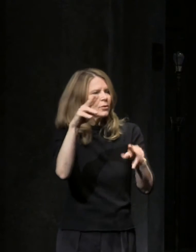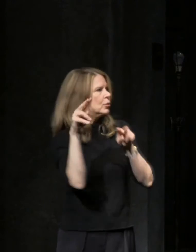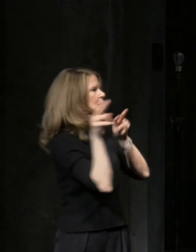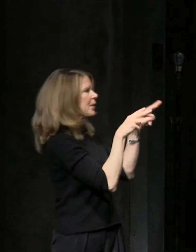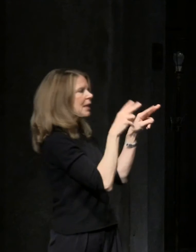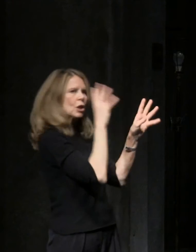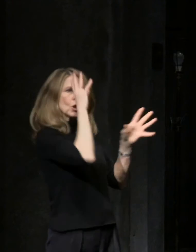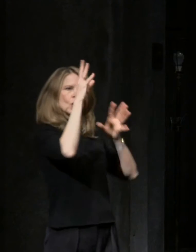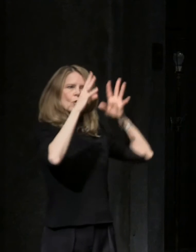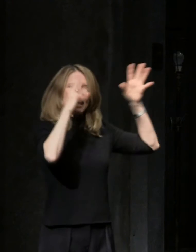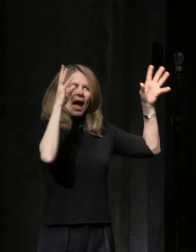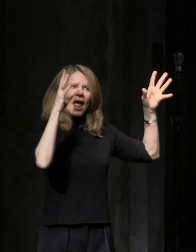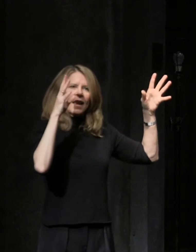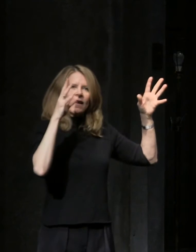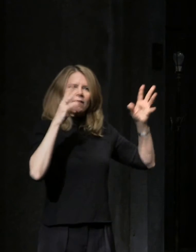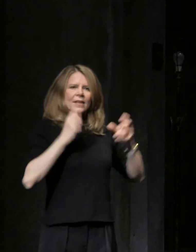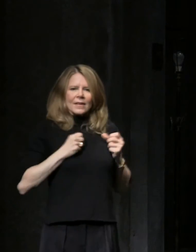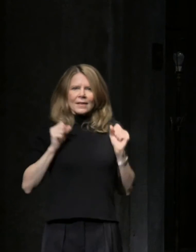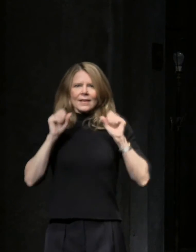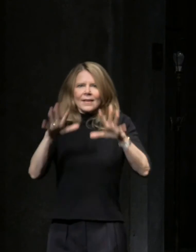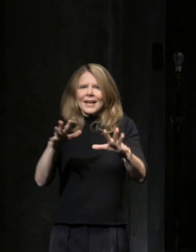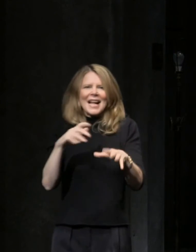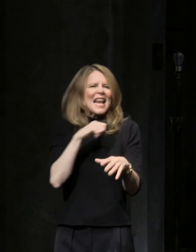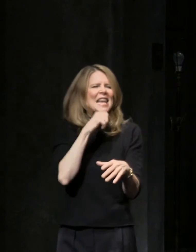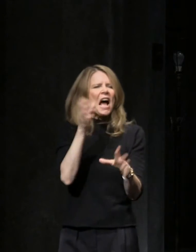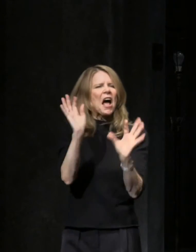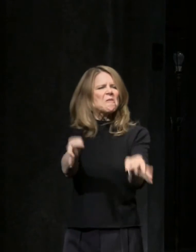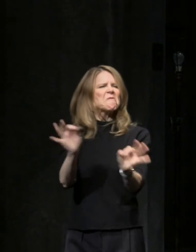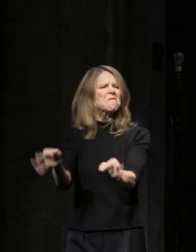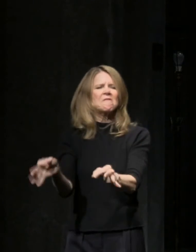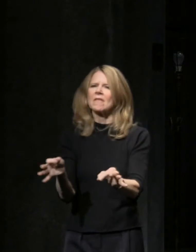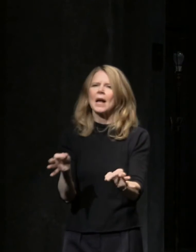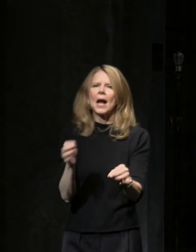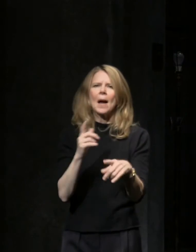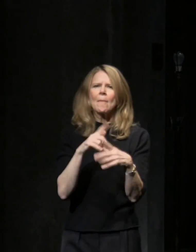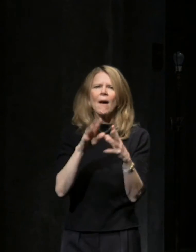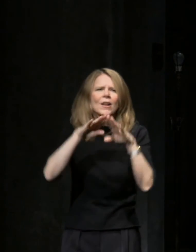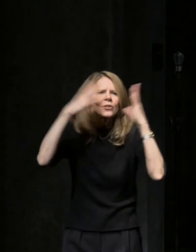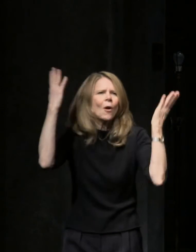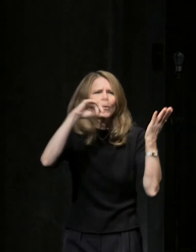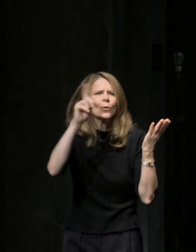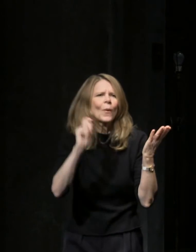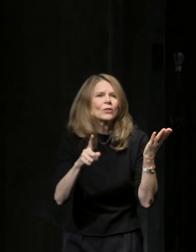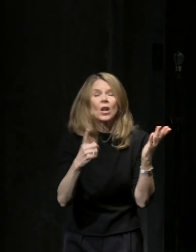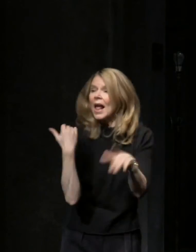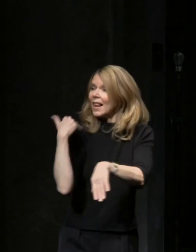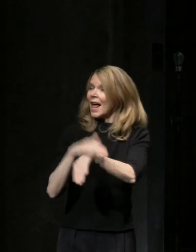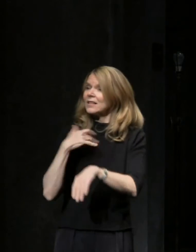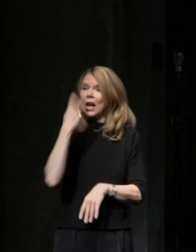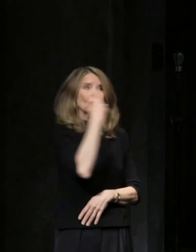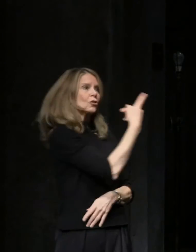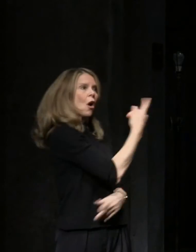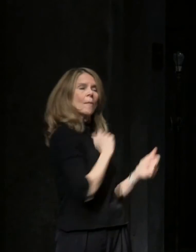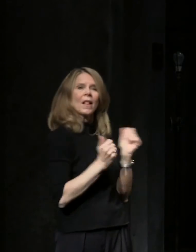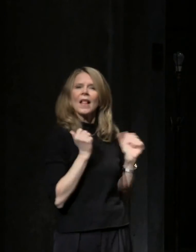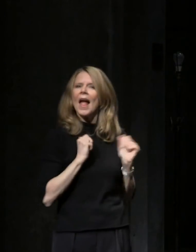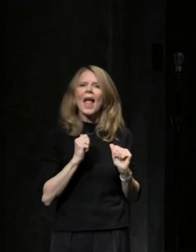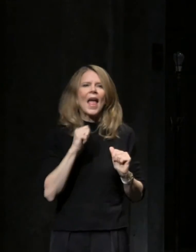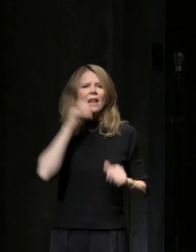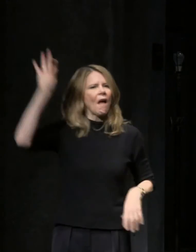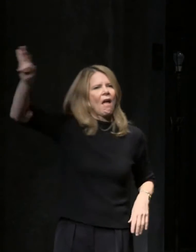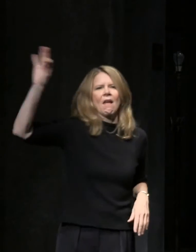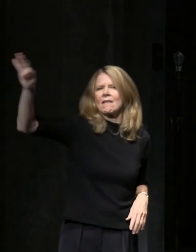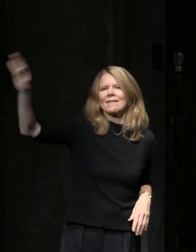Last night's play spoke of so many things. Not of moralizing. Moralizing is wrong.